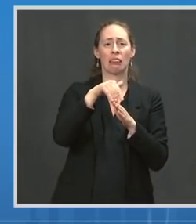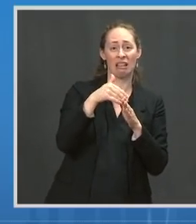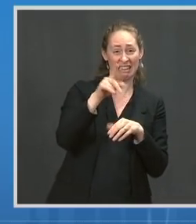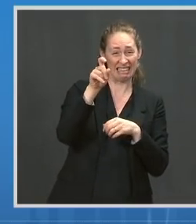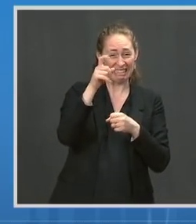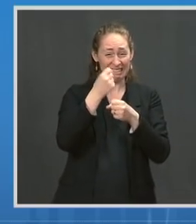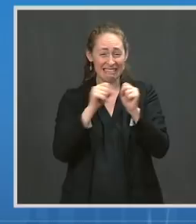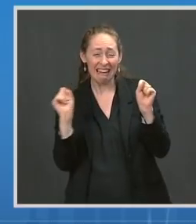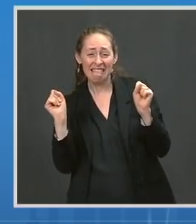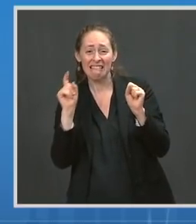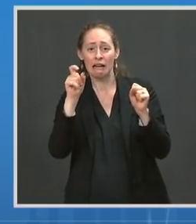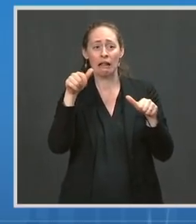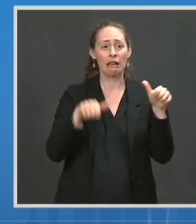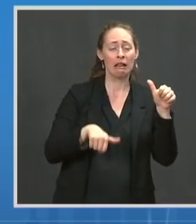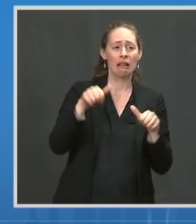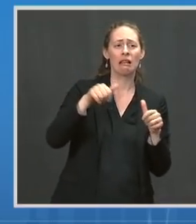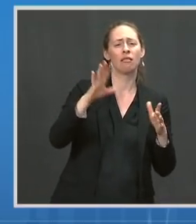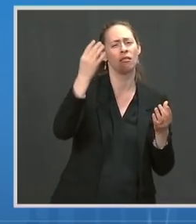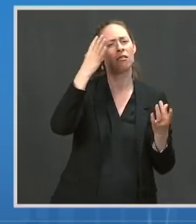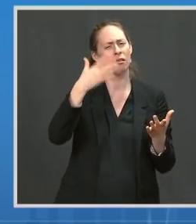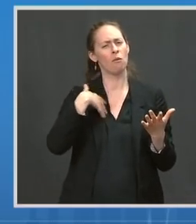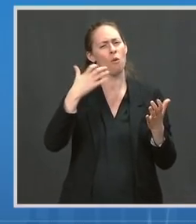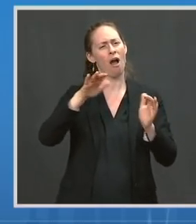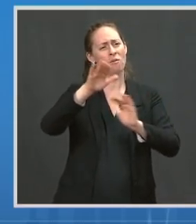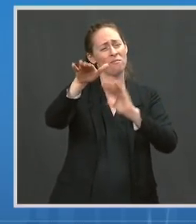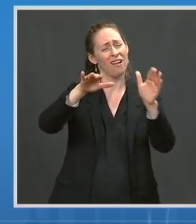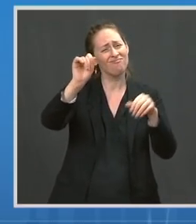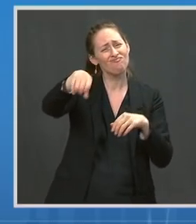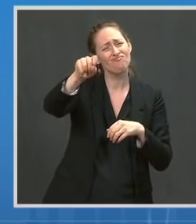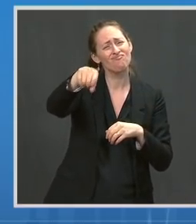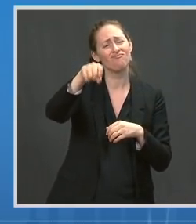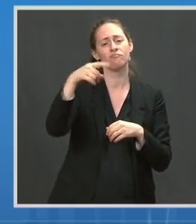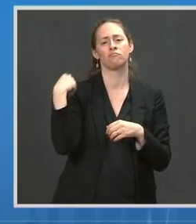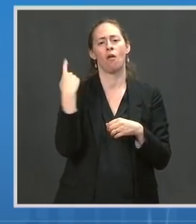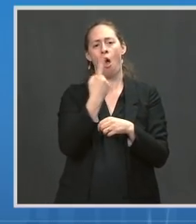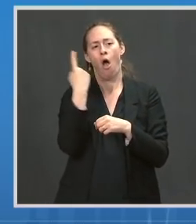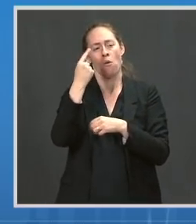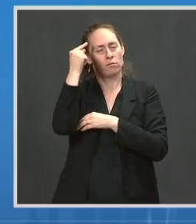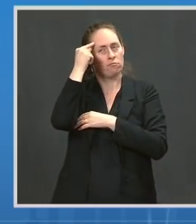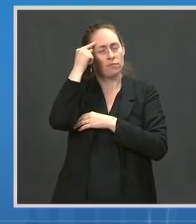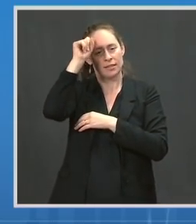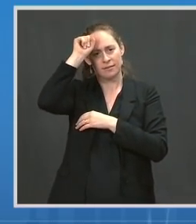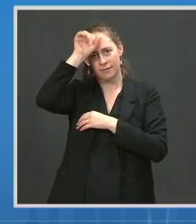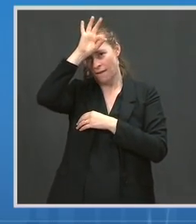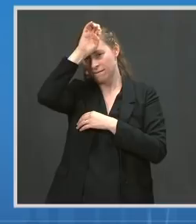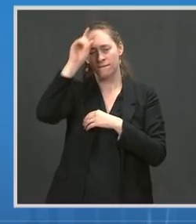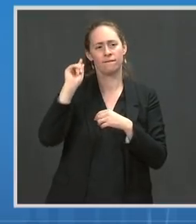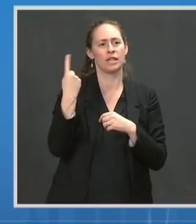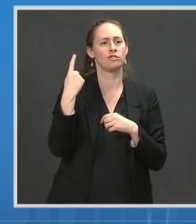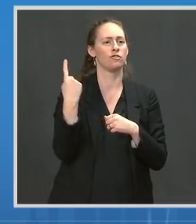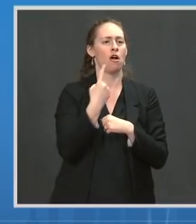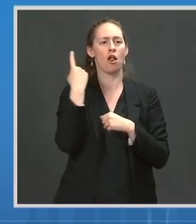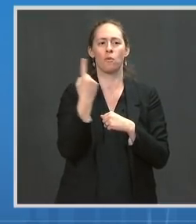And this week is a reminder that safety is our top priority. Even when an extremely rare safety occurs,